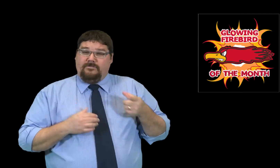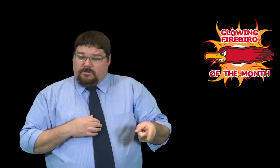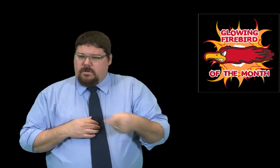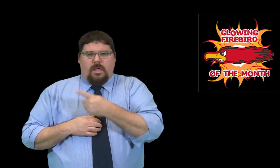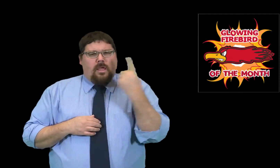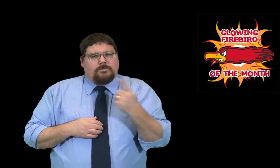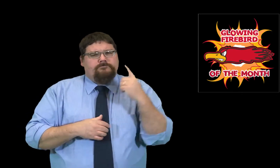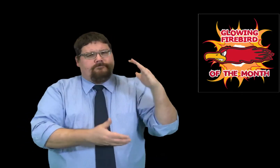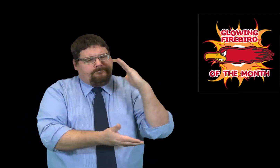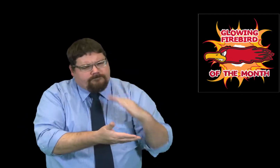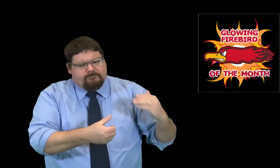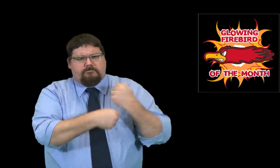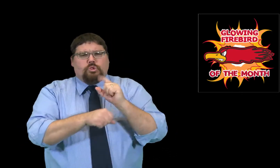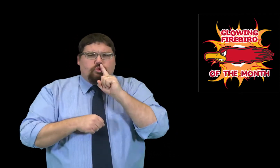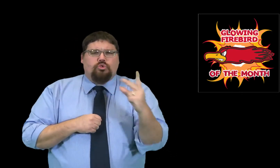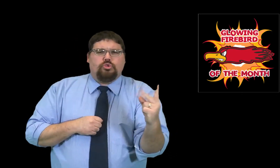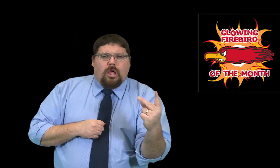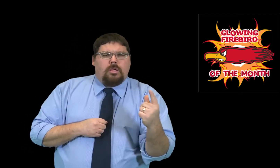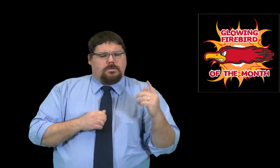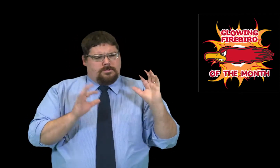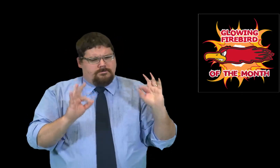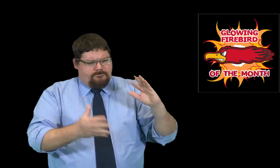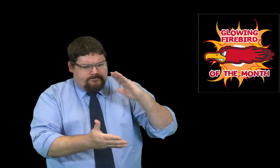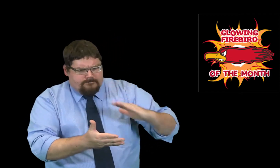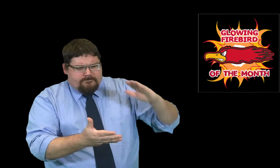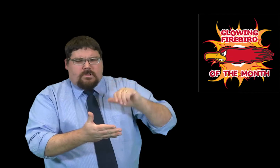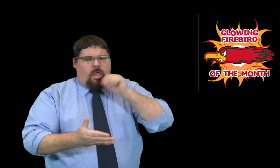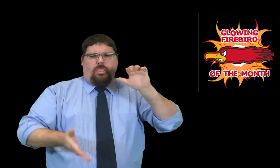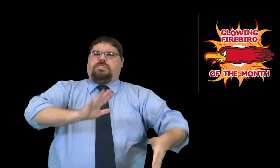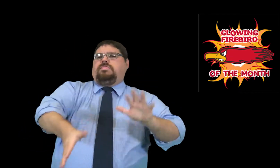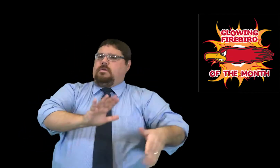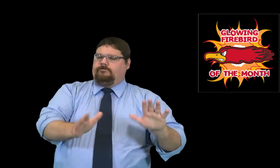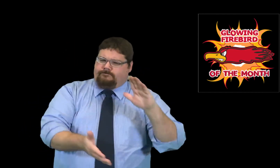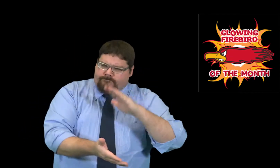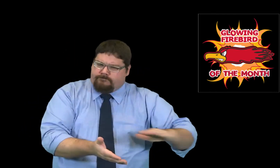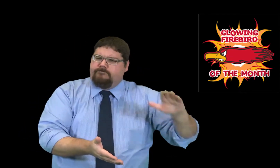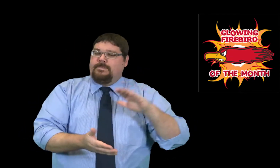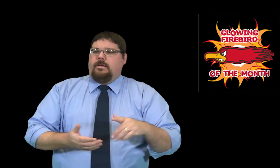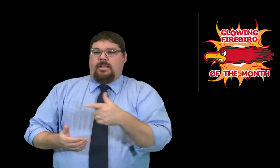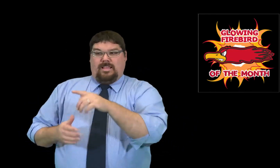This student also has a therapy dog and is always very kind and gentle with their dog.